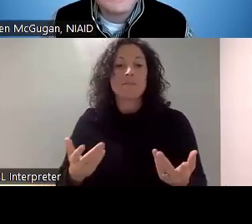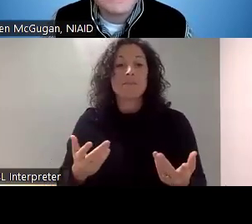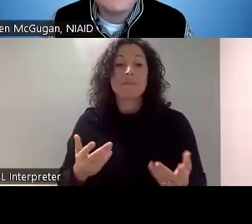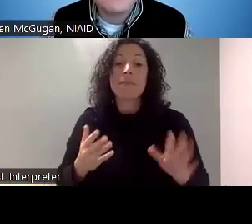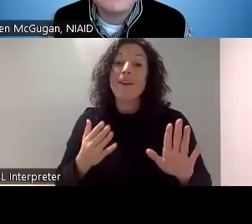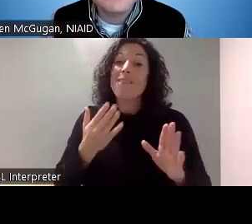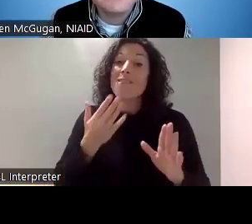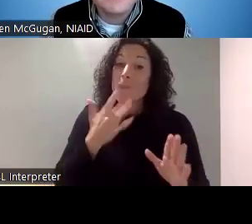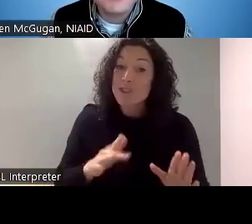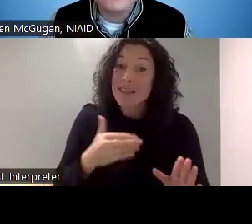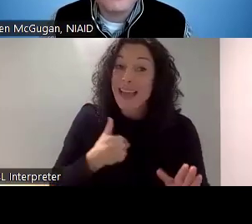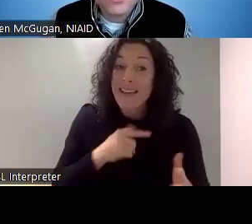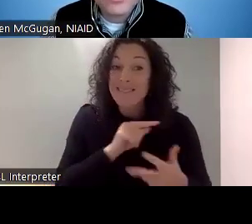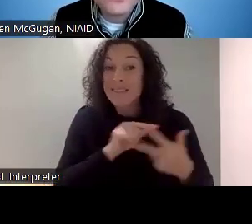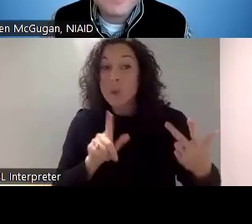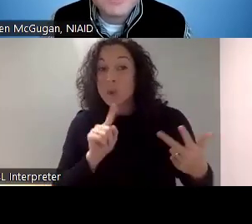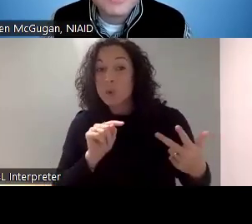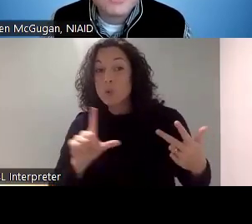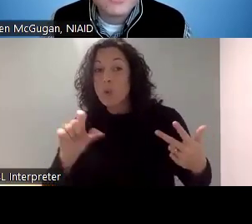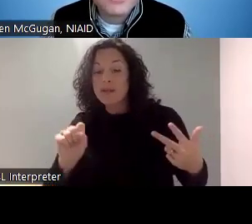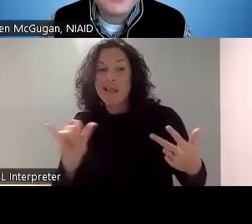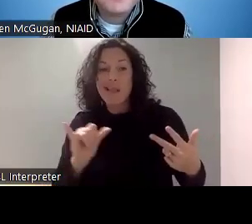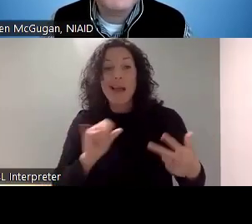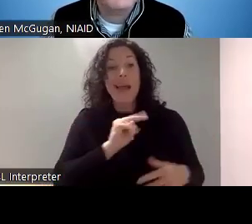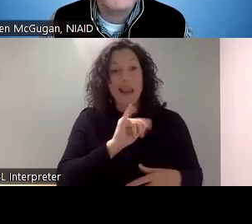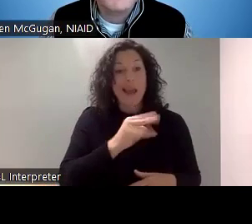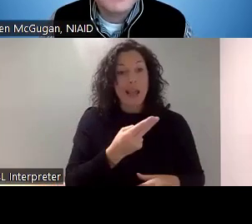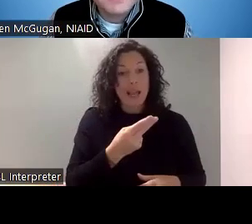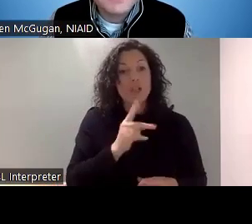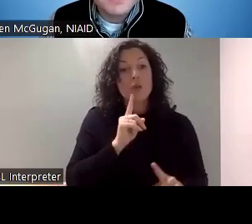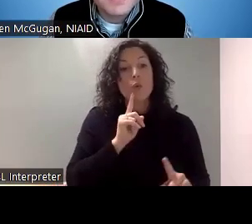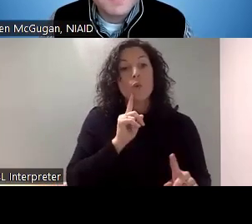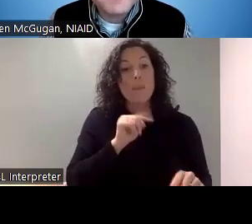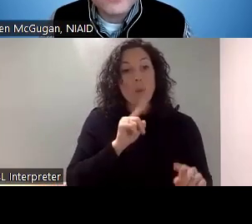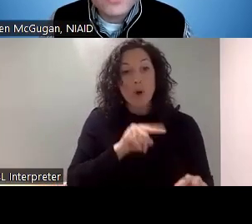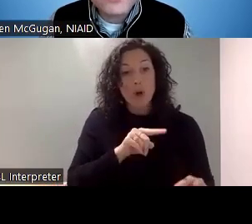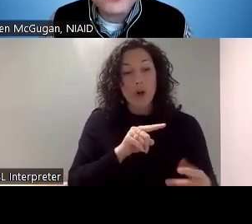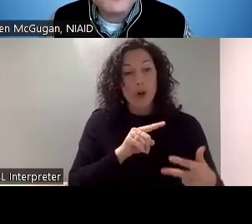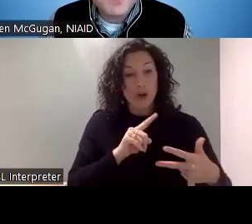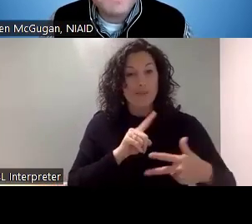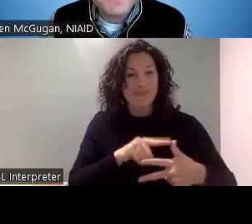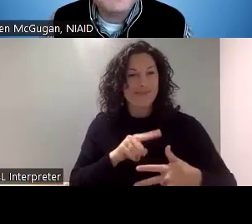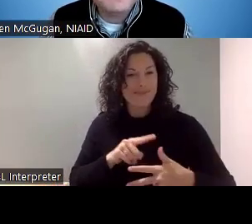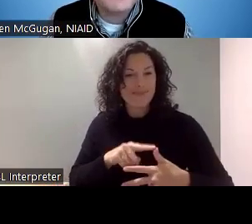and things like the NIH RePORTER that I mentioned earlier. You can also use PubMed,